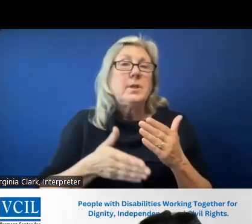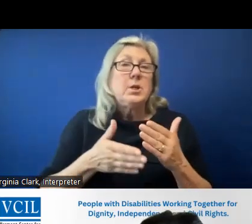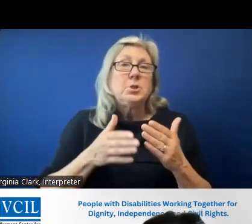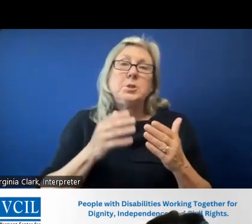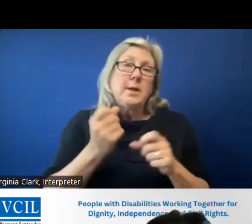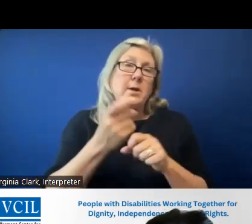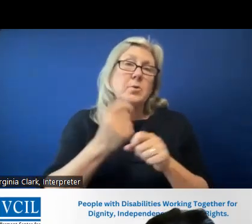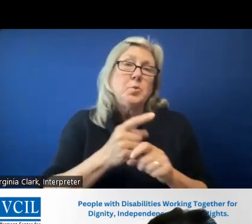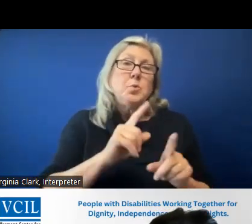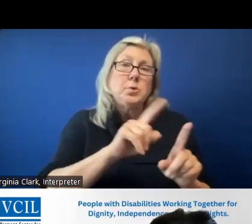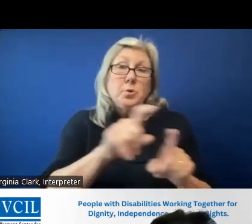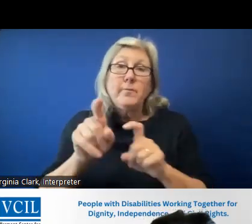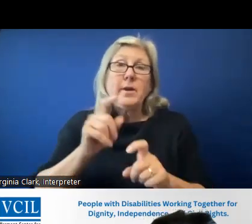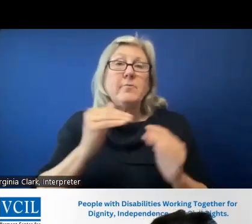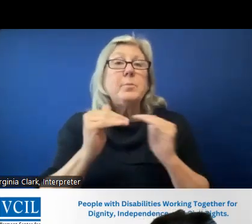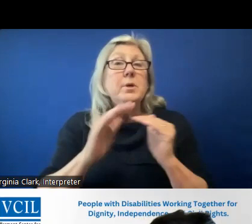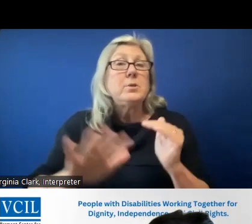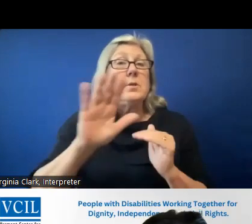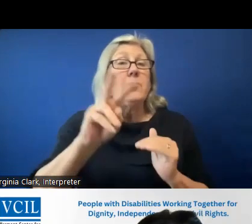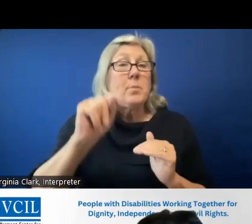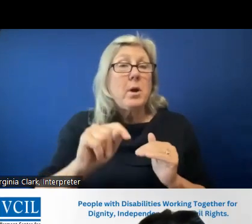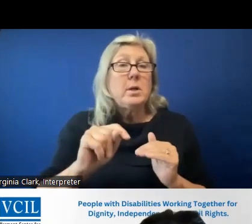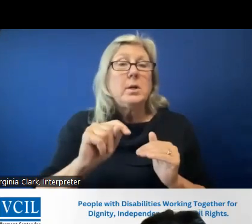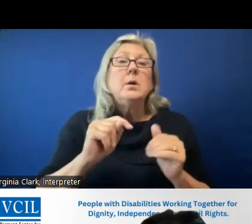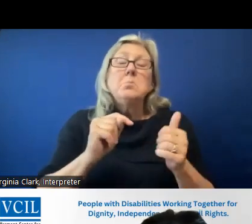The results indicate while the majority of those we serve are continuing to take high